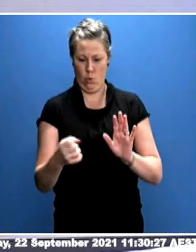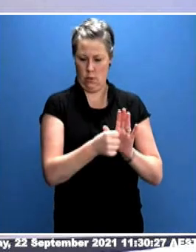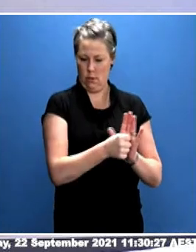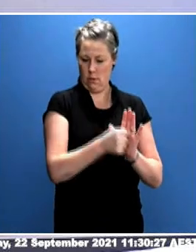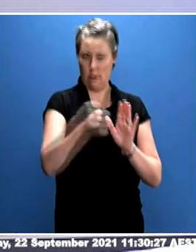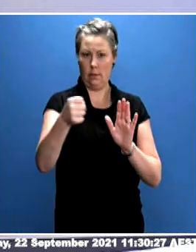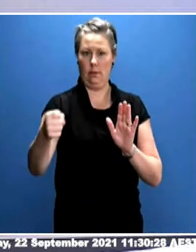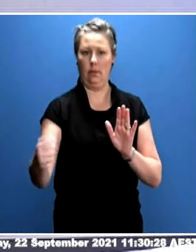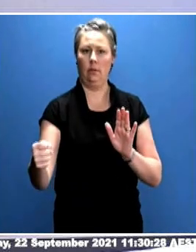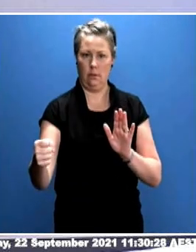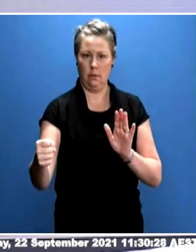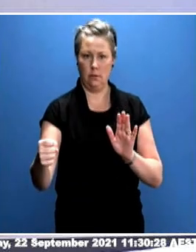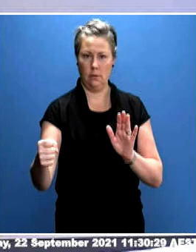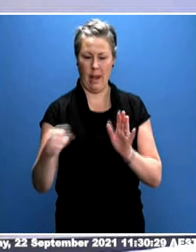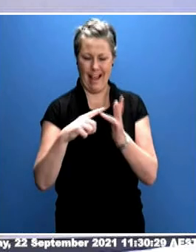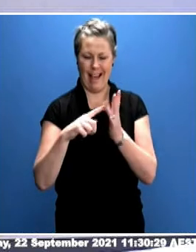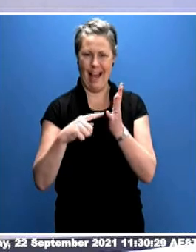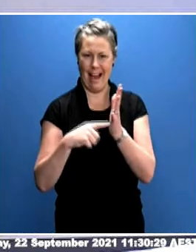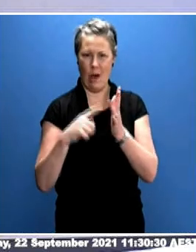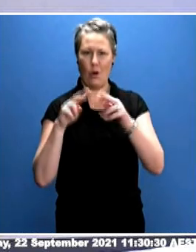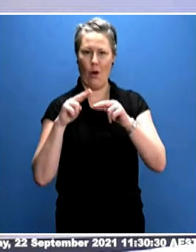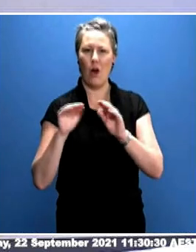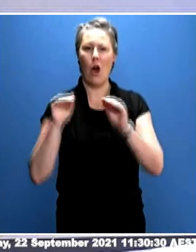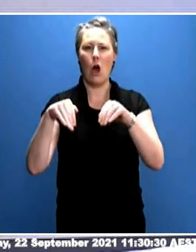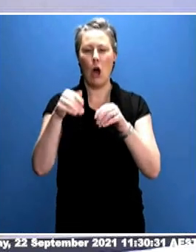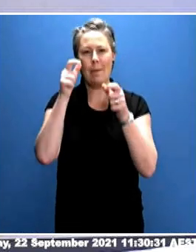If, at some stage in your evidence, you would like to link what your